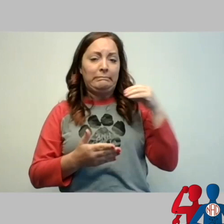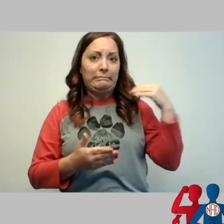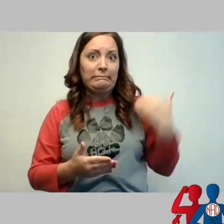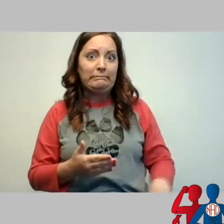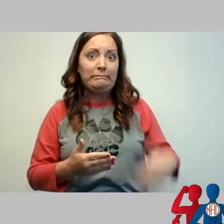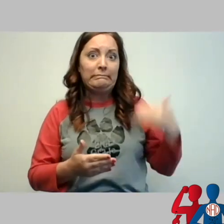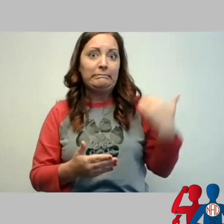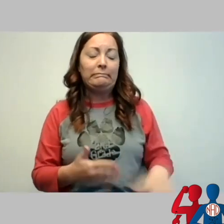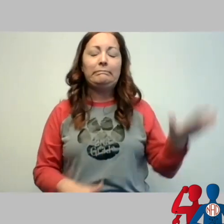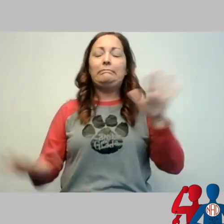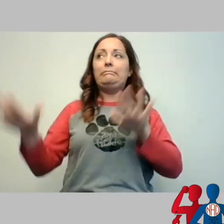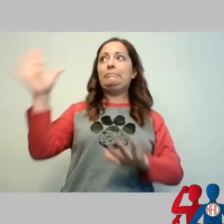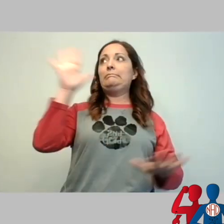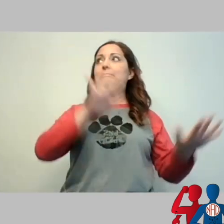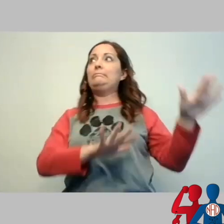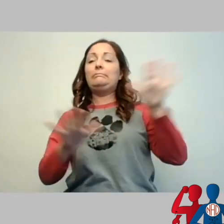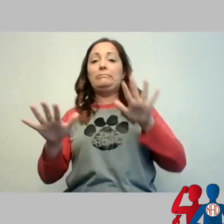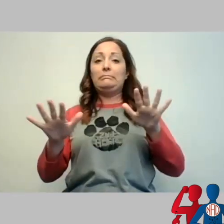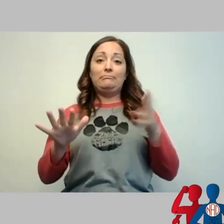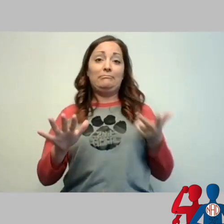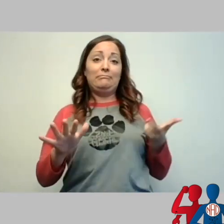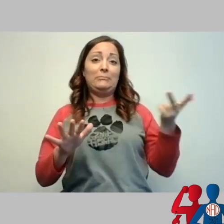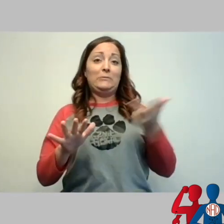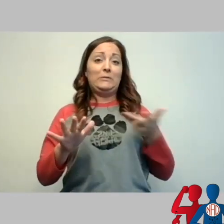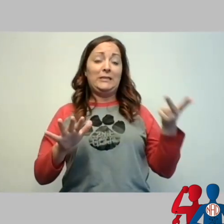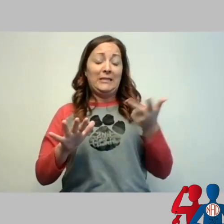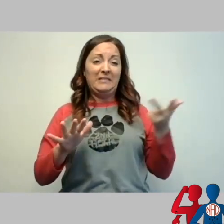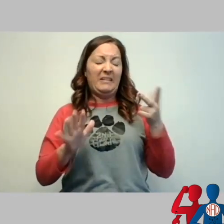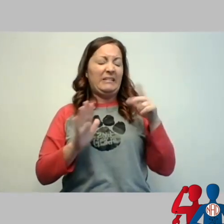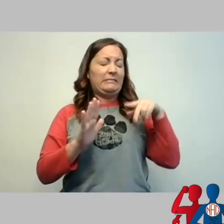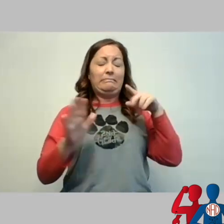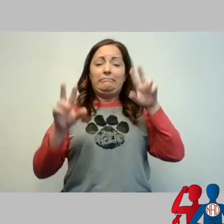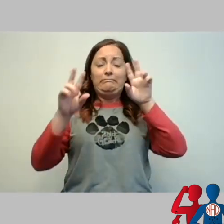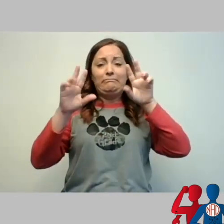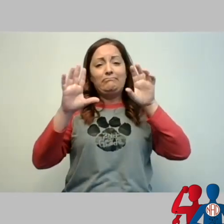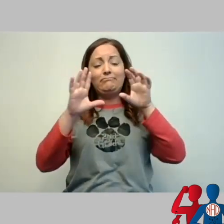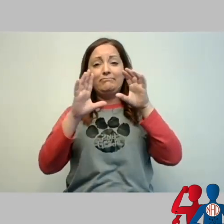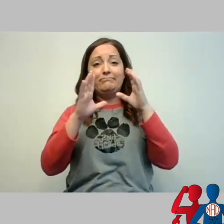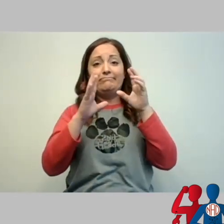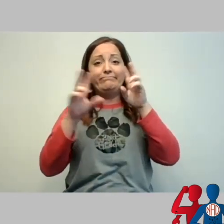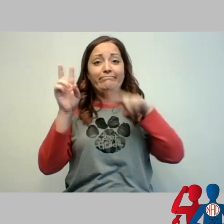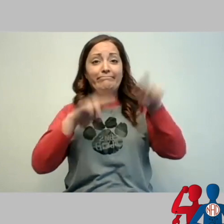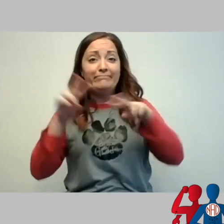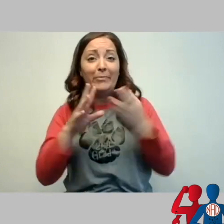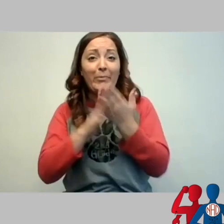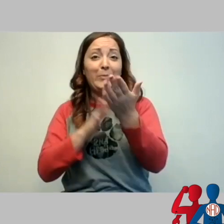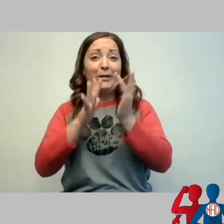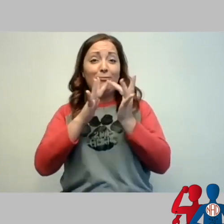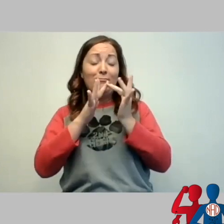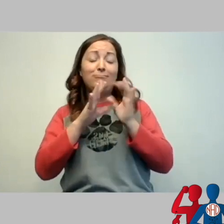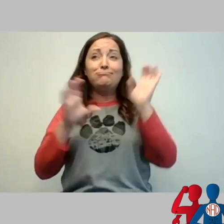and this of course was a new experience for us, one that we hadn't known before.